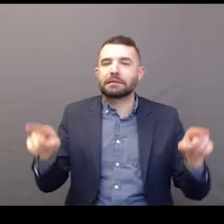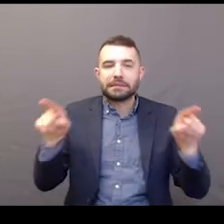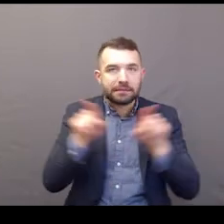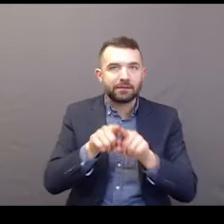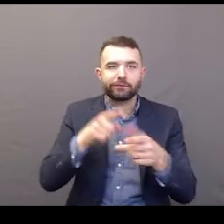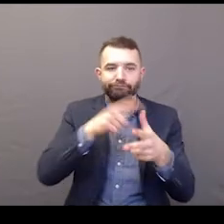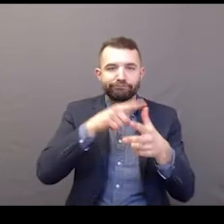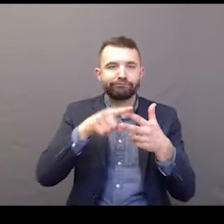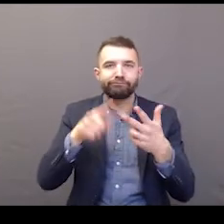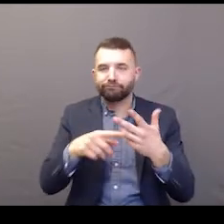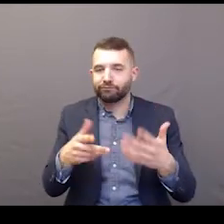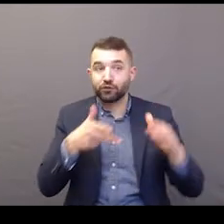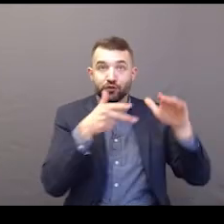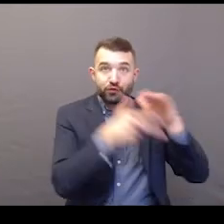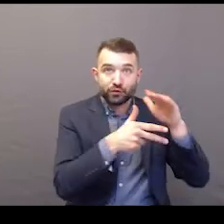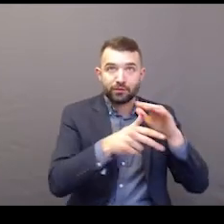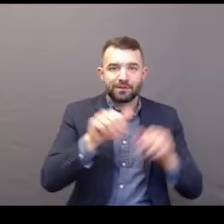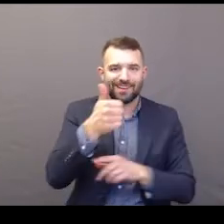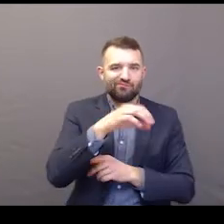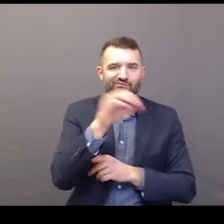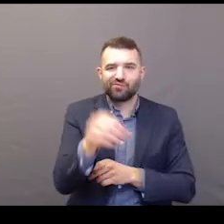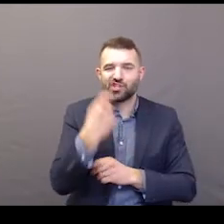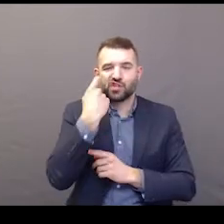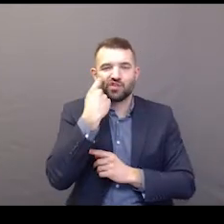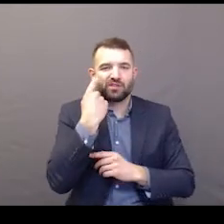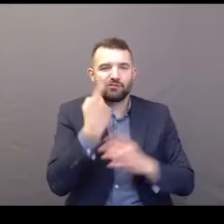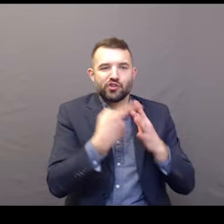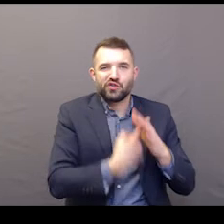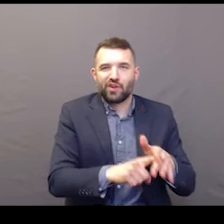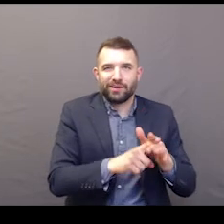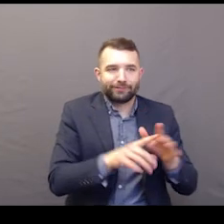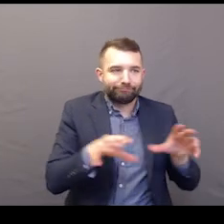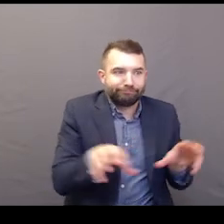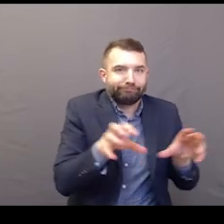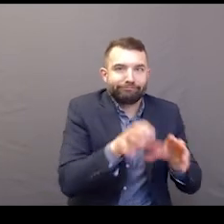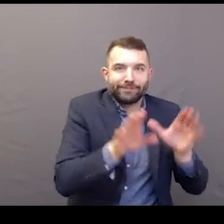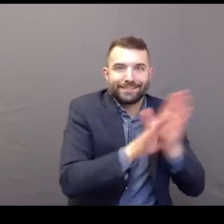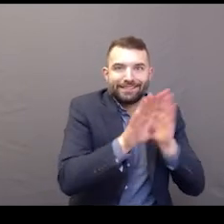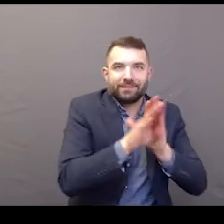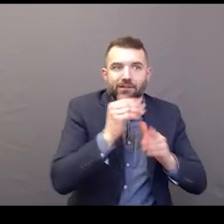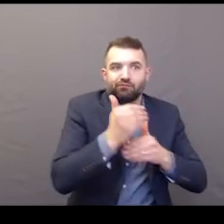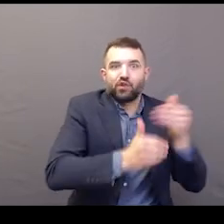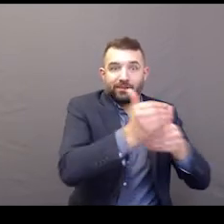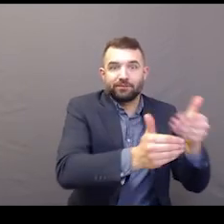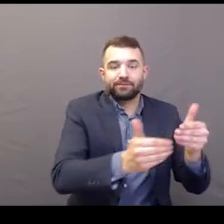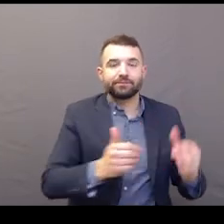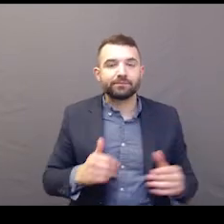meaning they are at an earlier stage of design compared the rest of our project elements. Sound Transit and the City of Bothell are also looking at